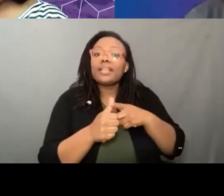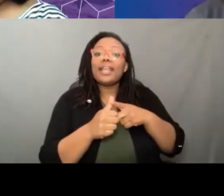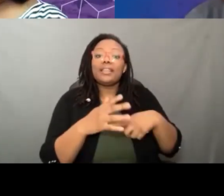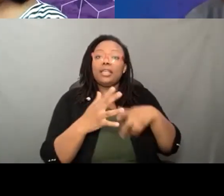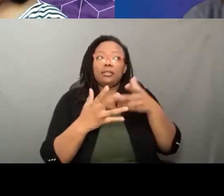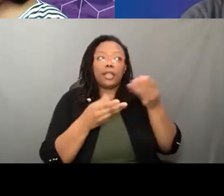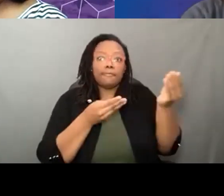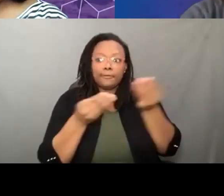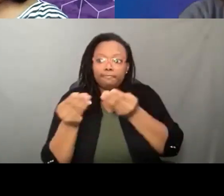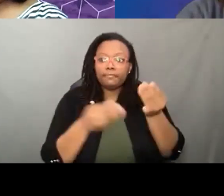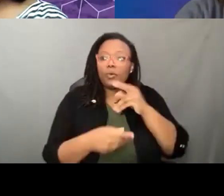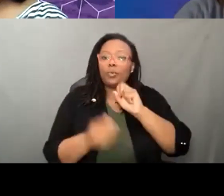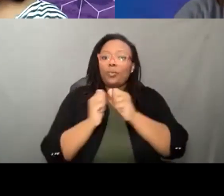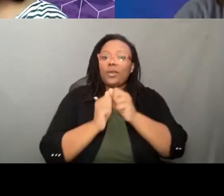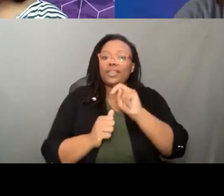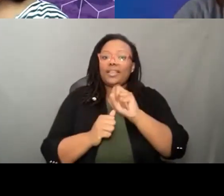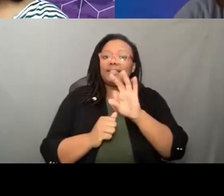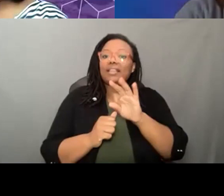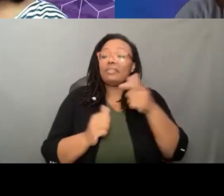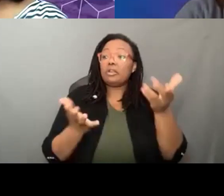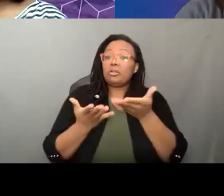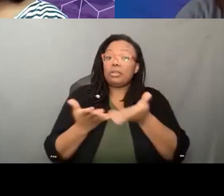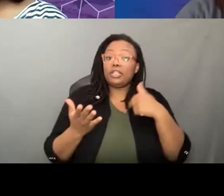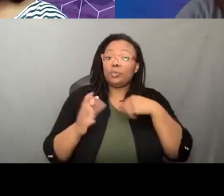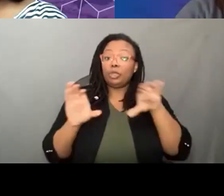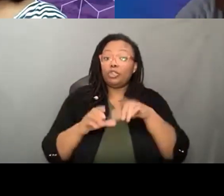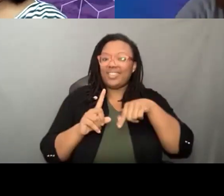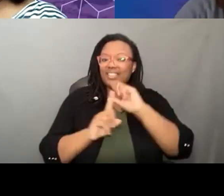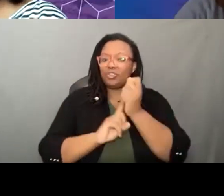We do have steps that we can take in those circumstances.